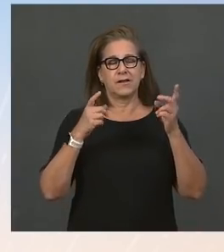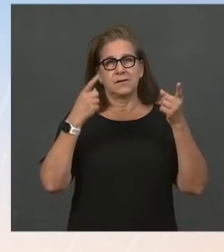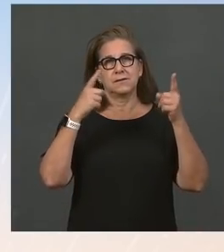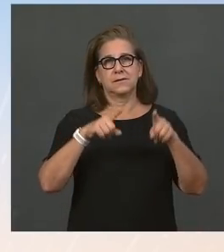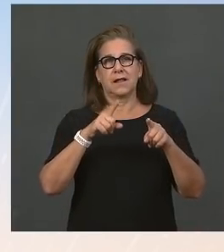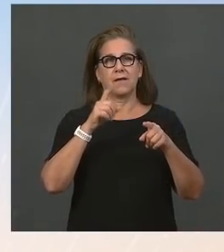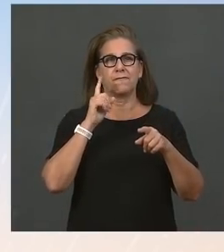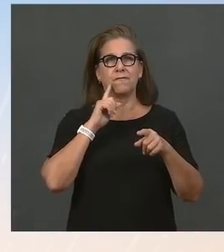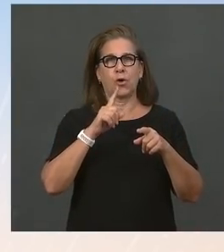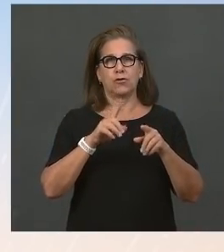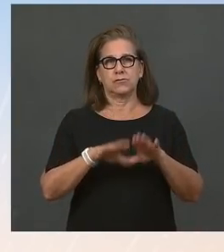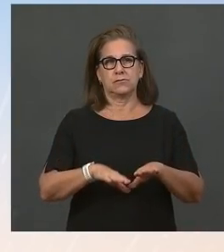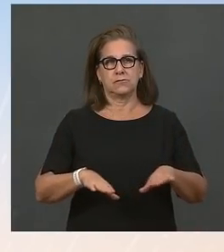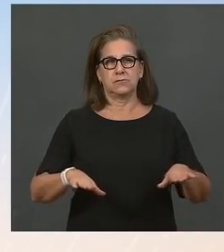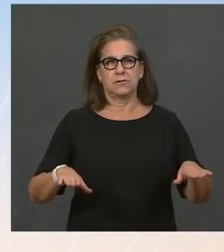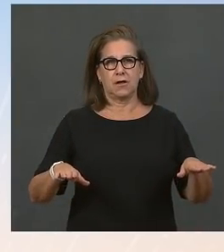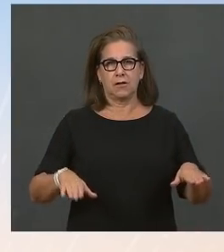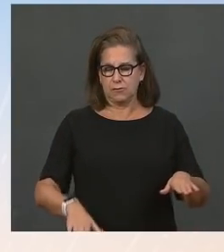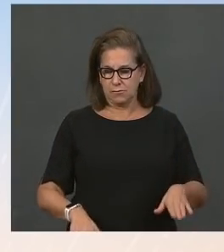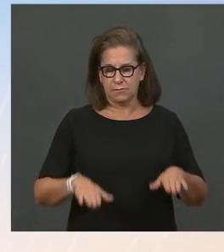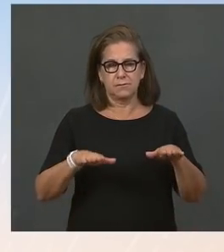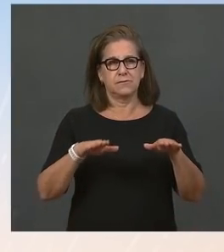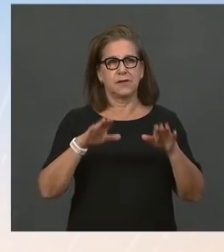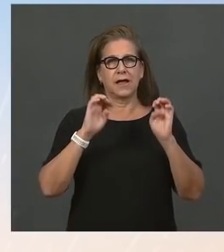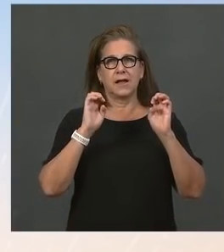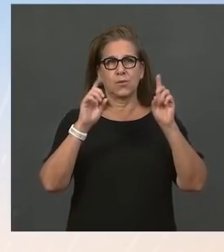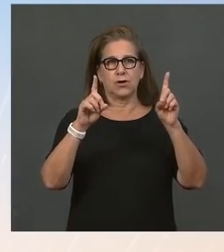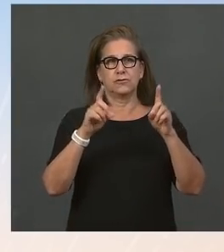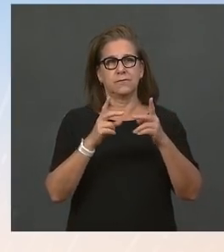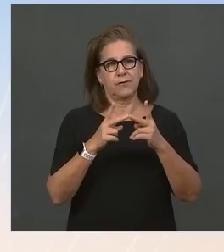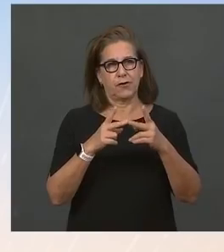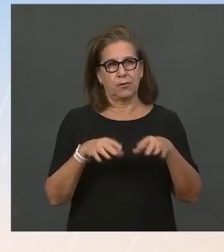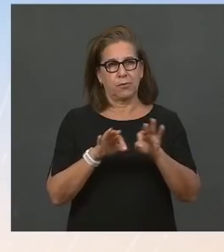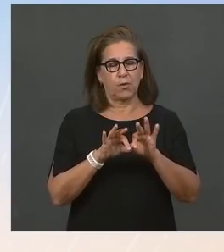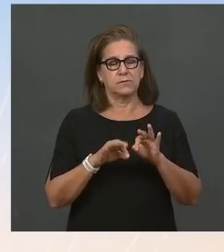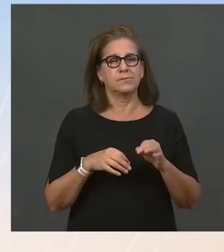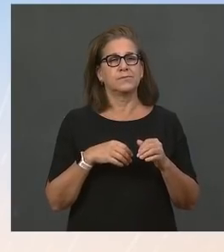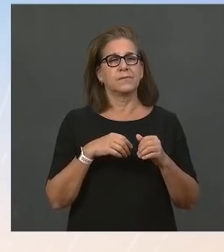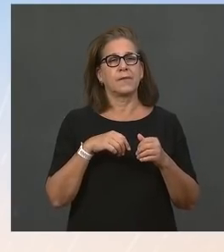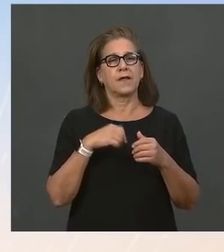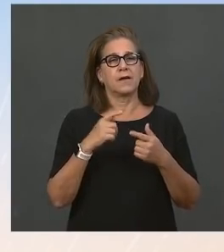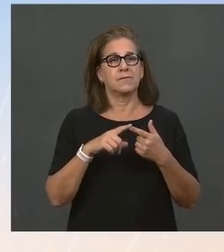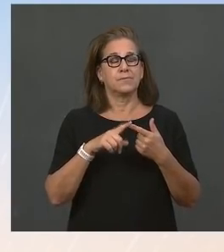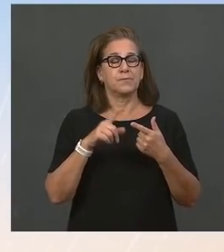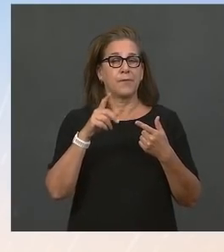ever in history. · the largest investment in climate and clean energy in history, around six times the size of the climate